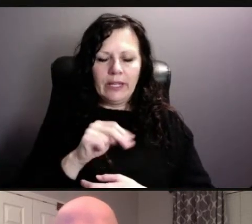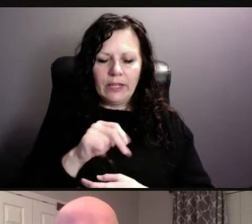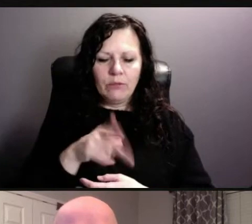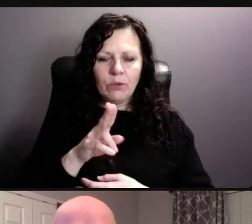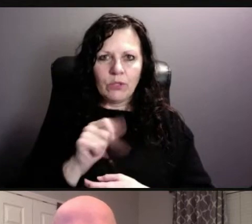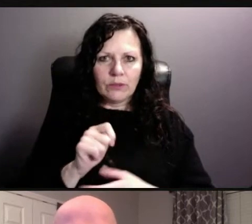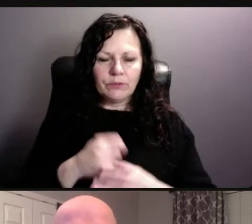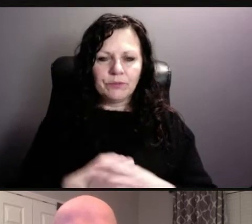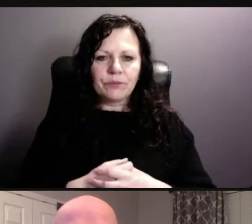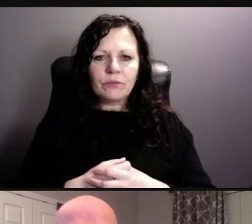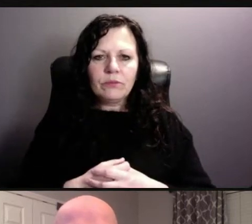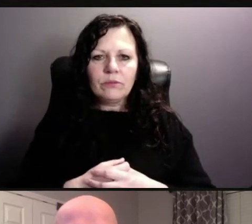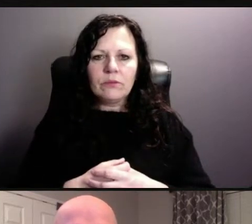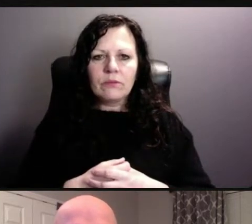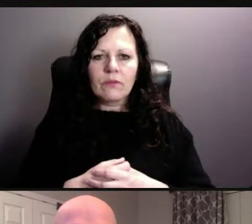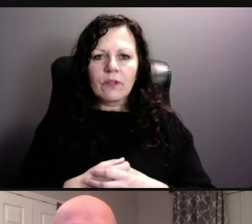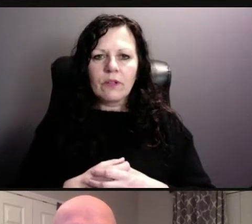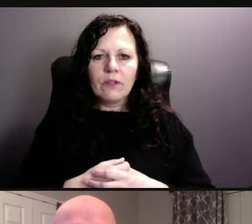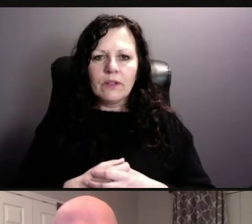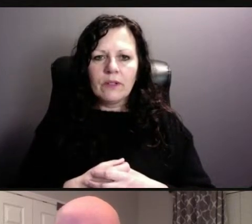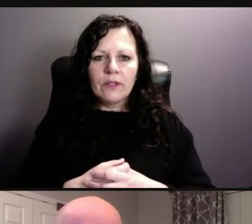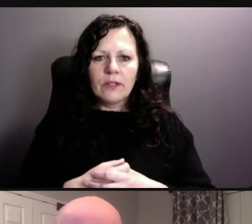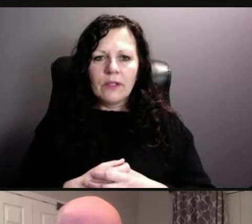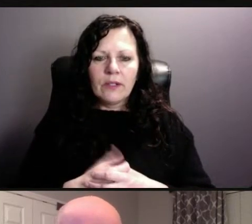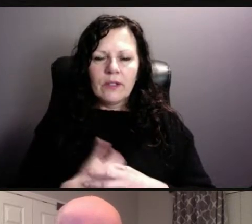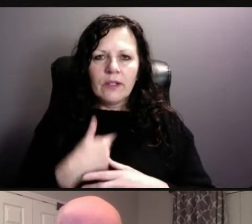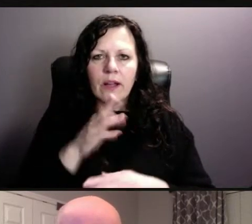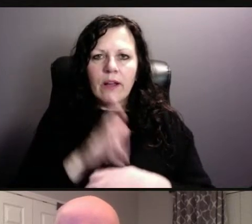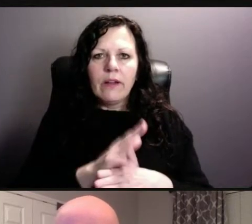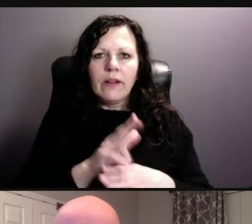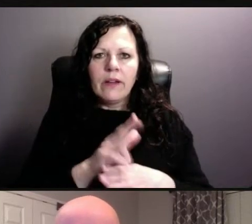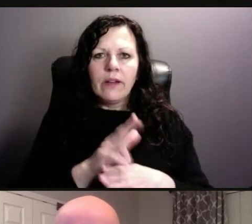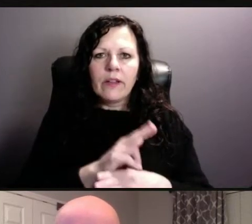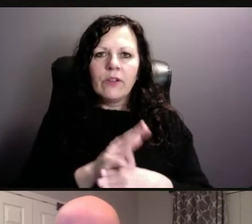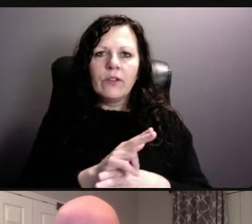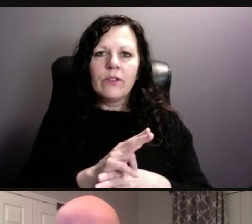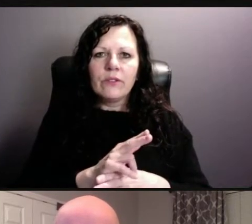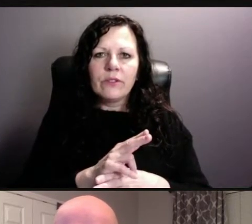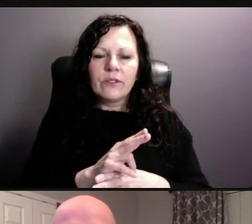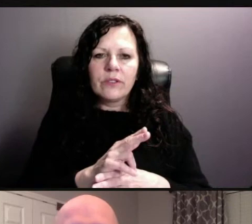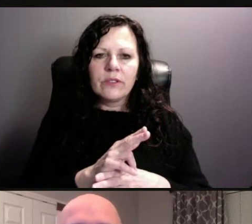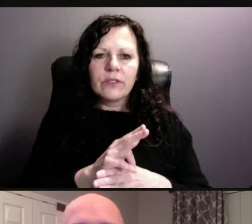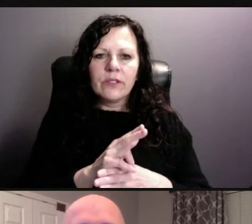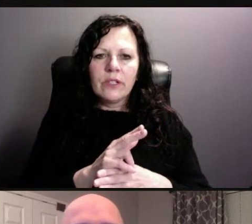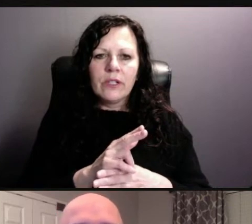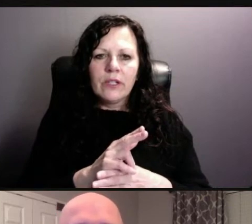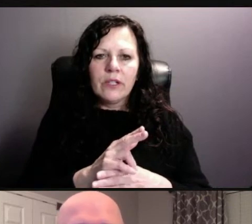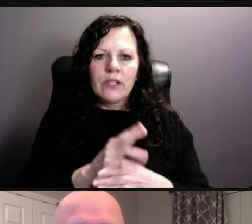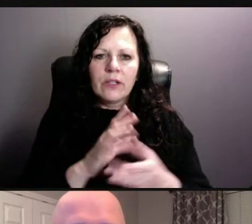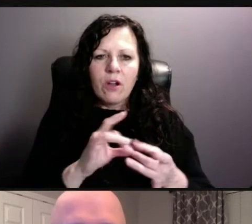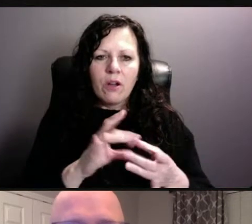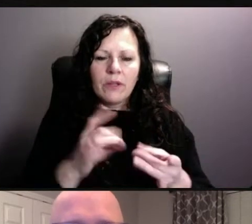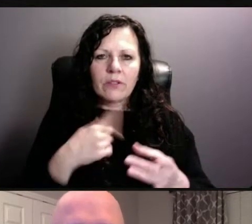THAT JOSH WAS ASKING IS, YOU KNOW, OUR INPUT AND I WOULD